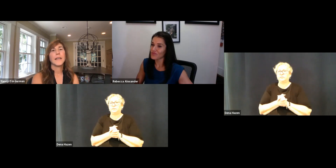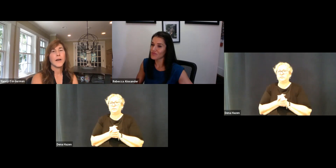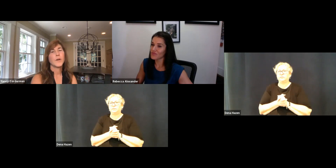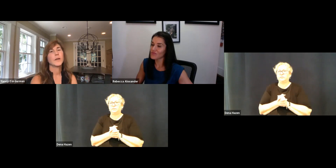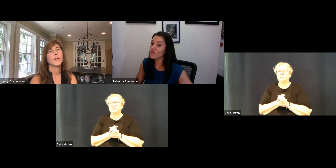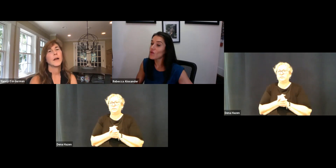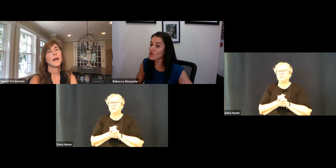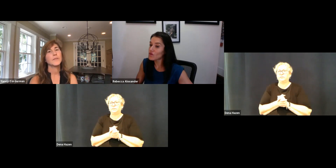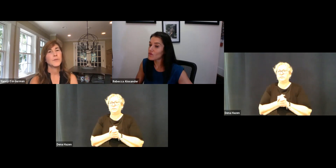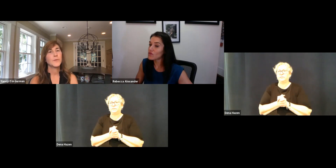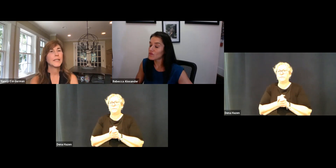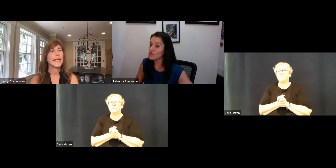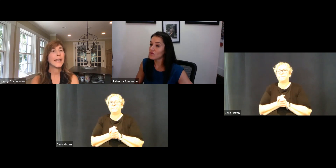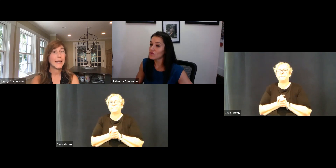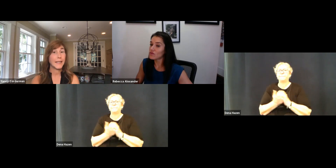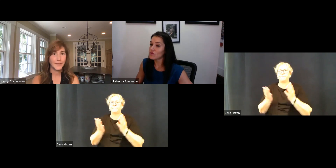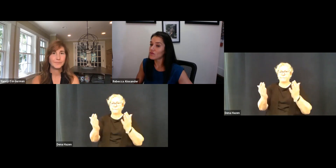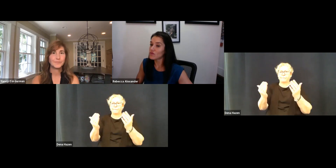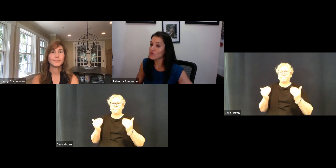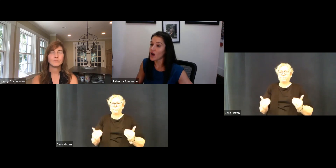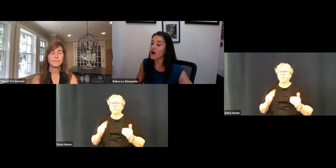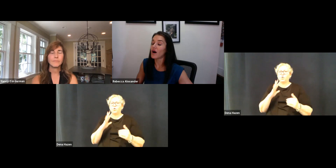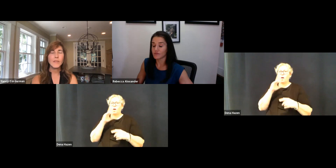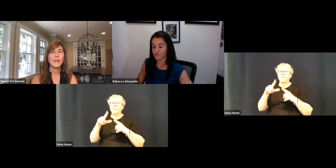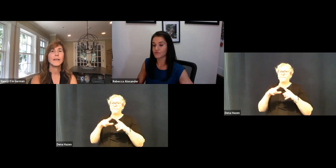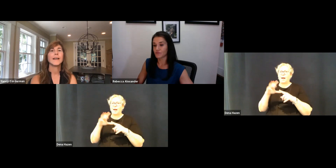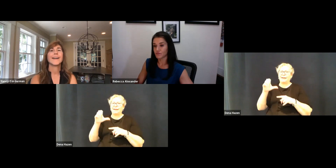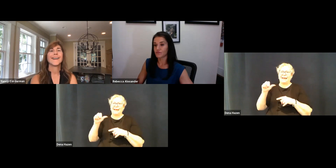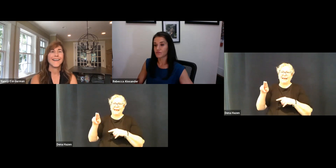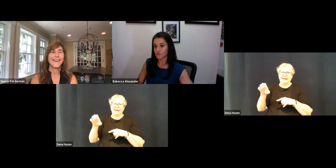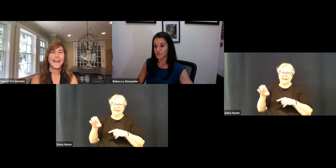Now, on to the cane. Uh-huh.